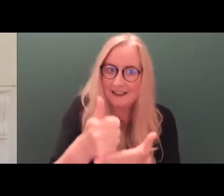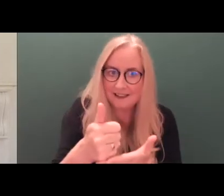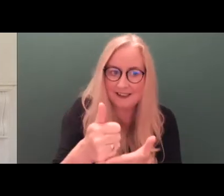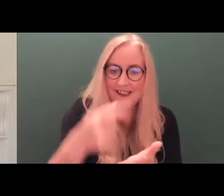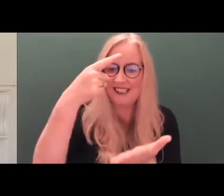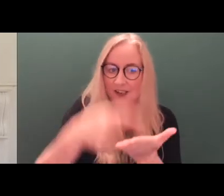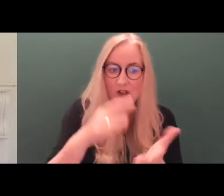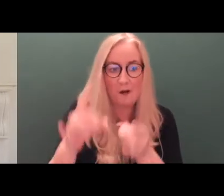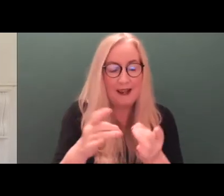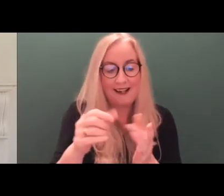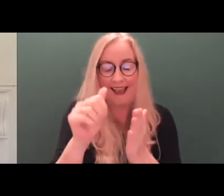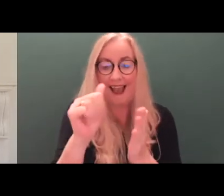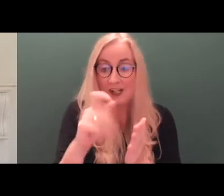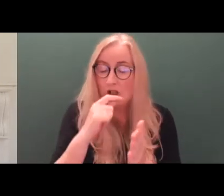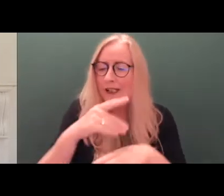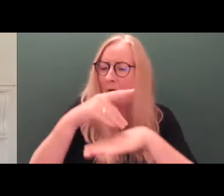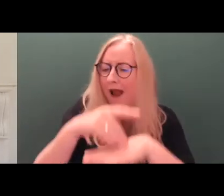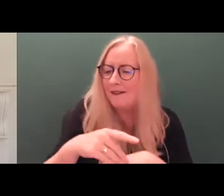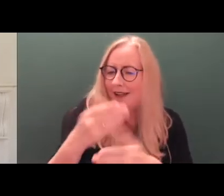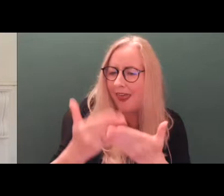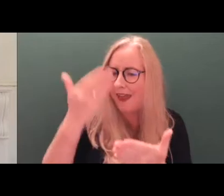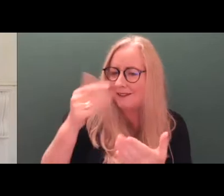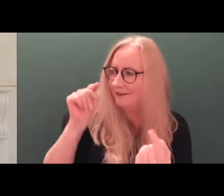based on the lessons learned from their respective jurisdictions.